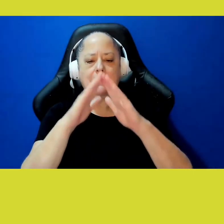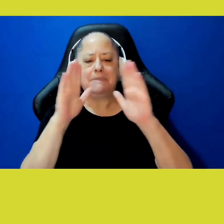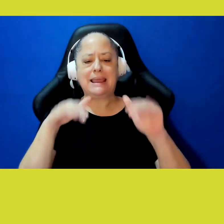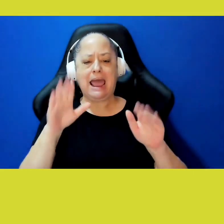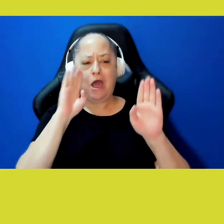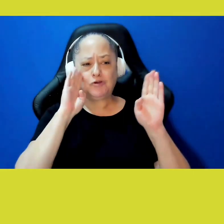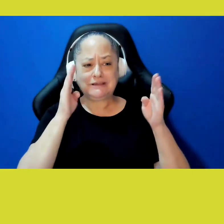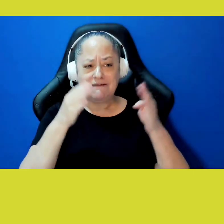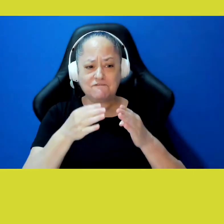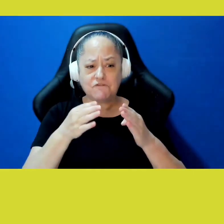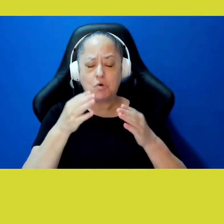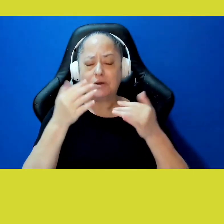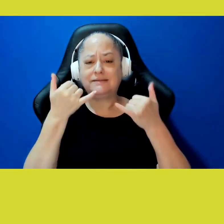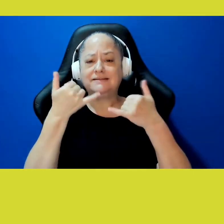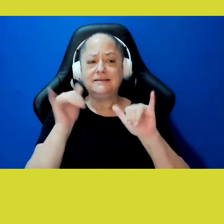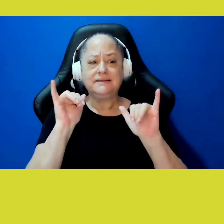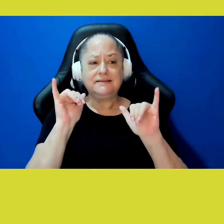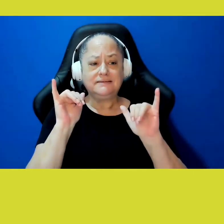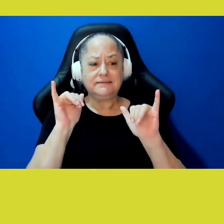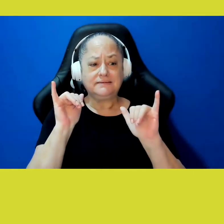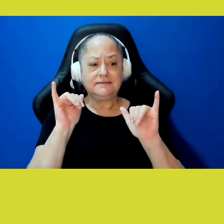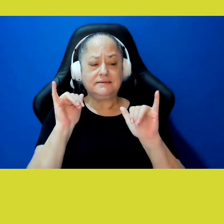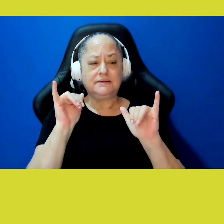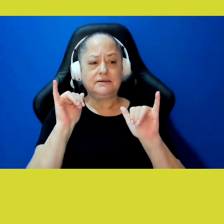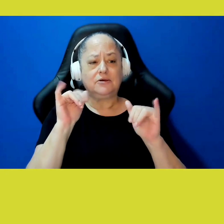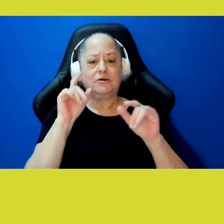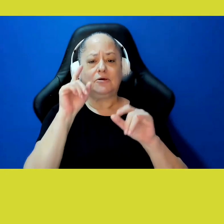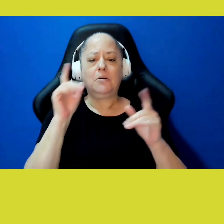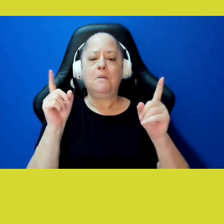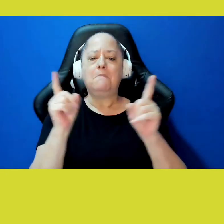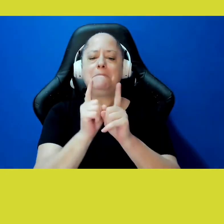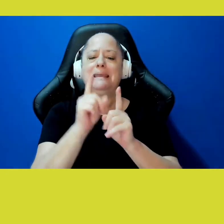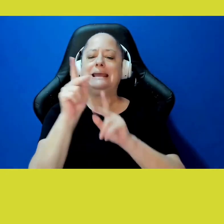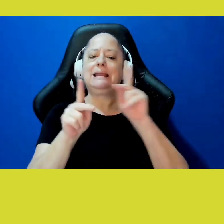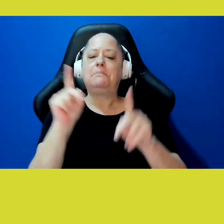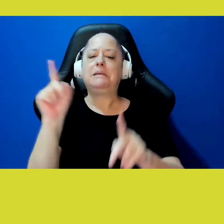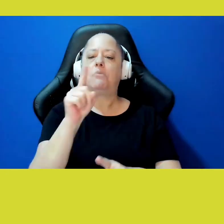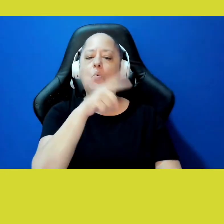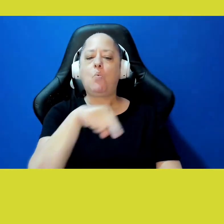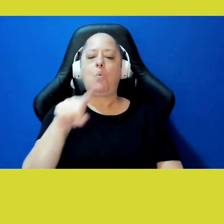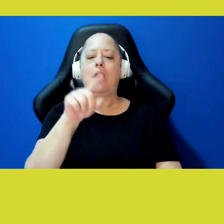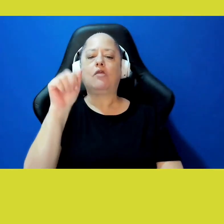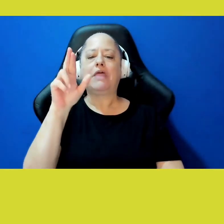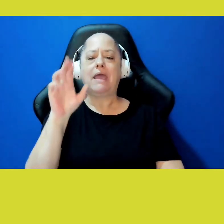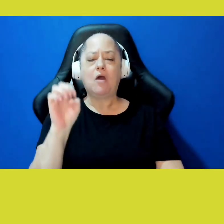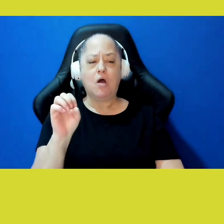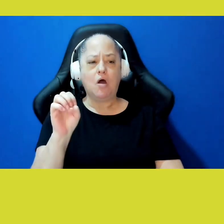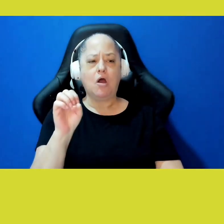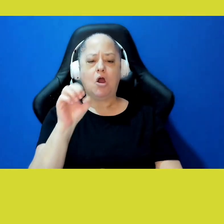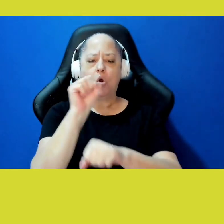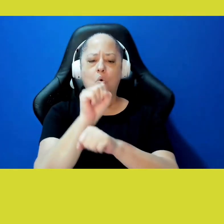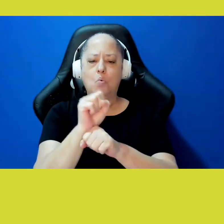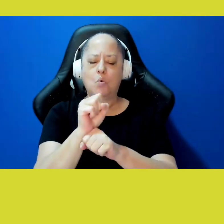can still be uh meeting people with it where they are and working to engage with them when housing